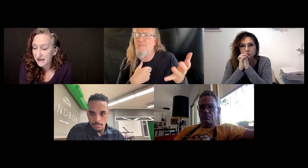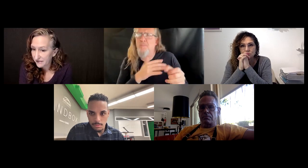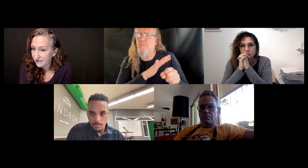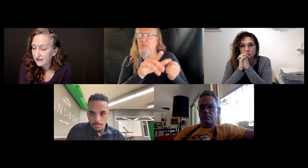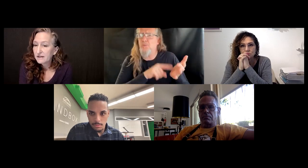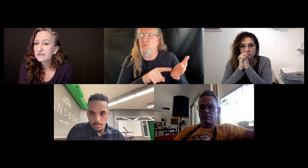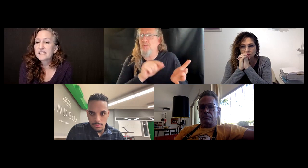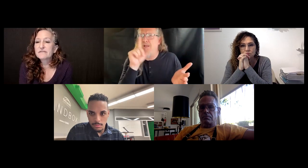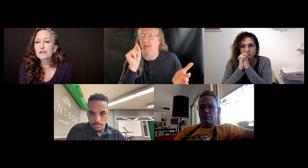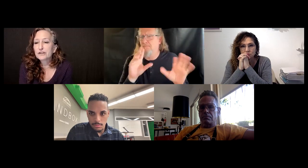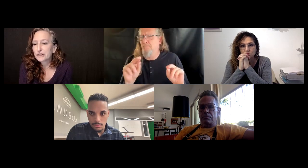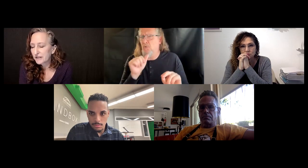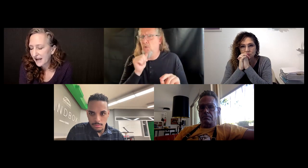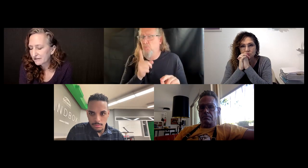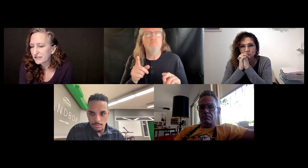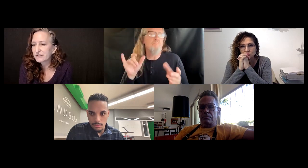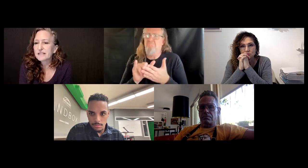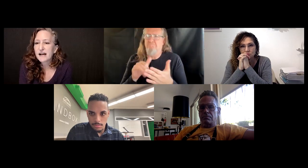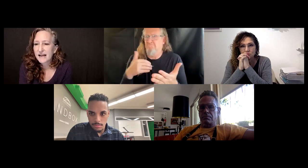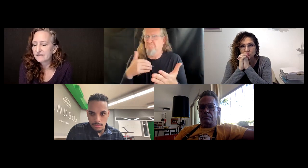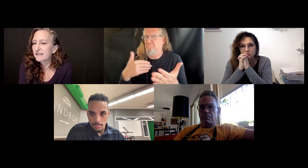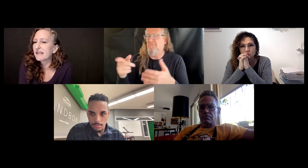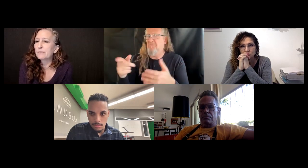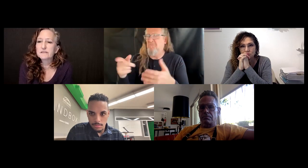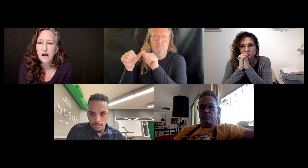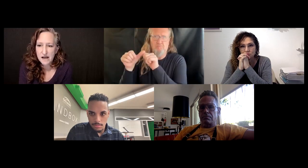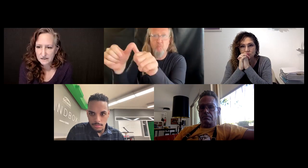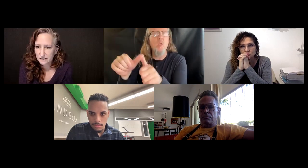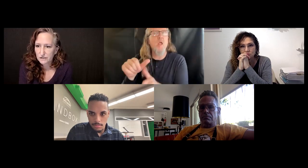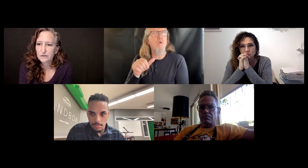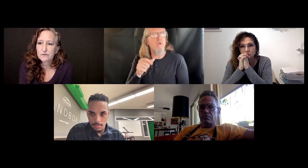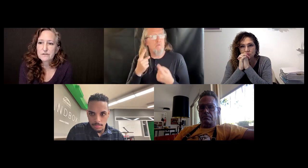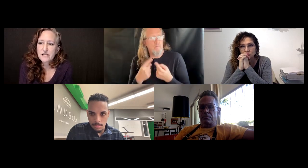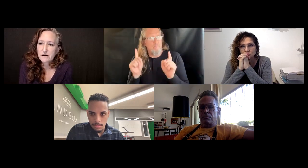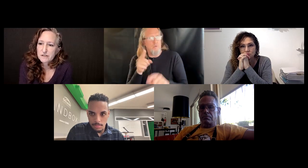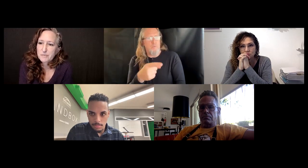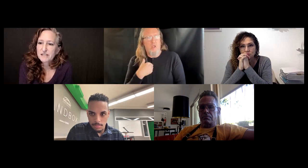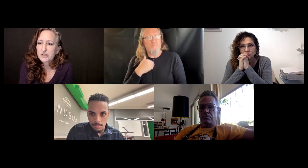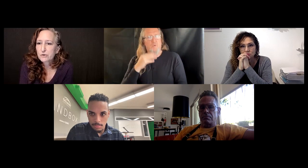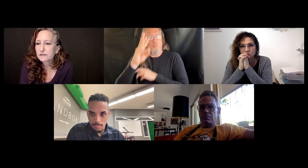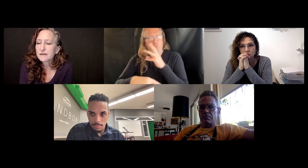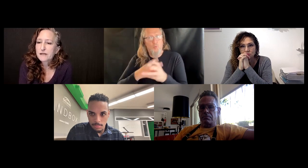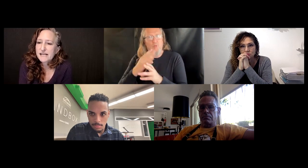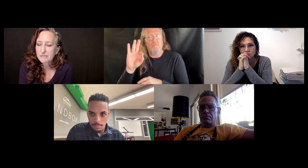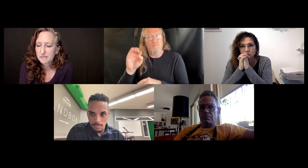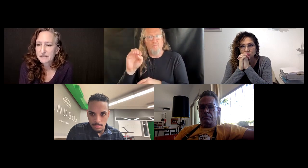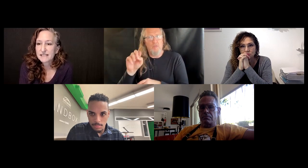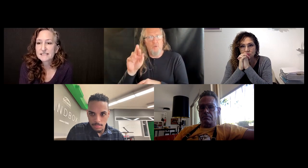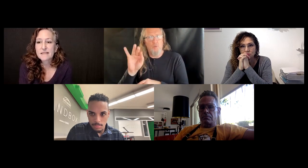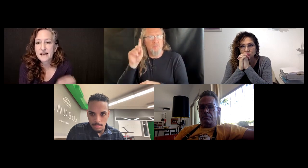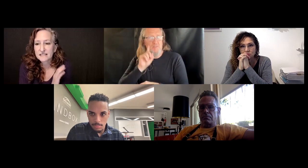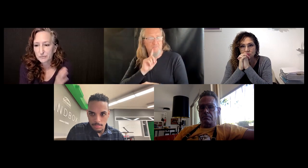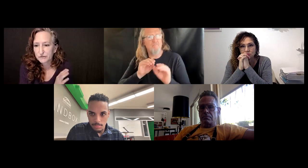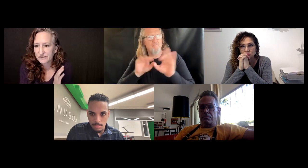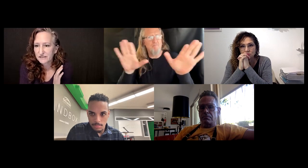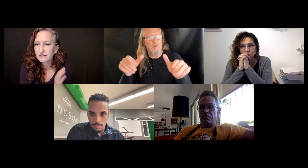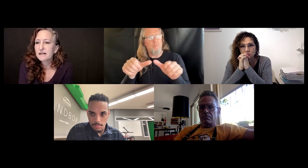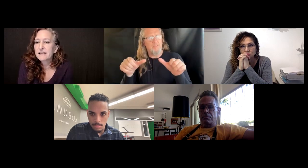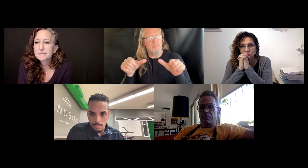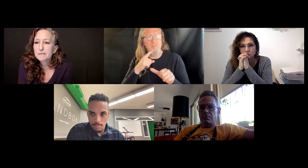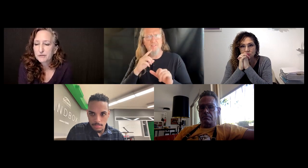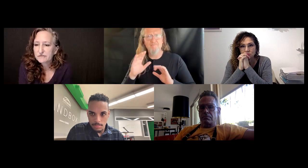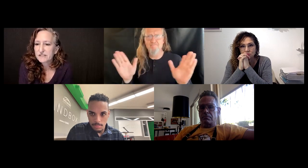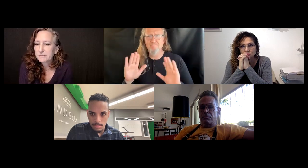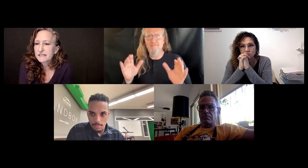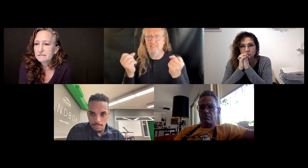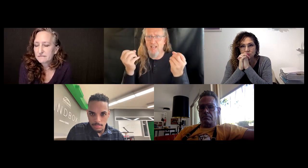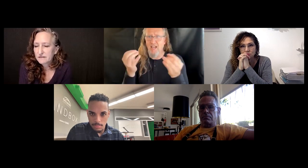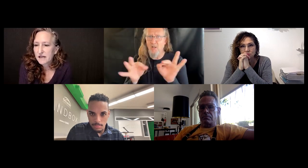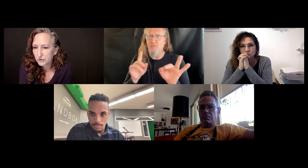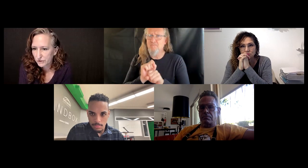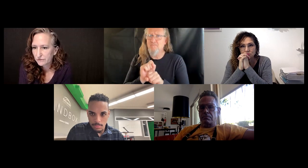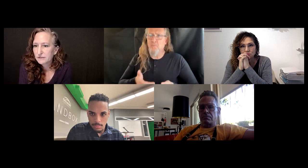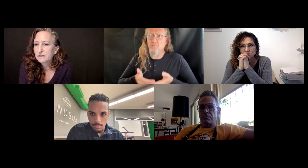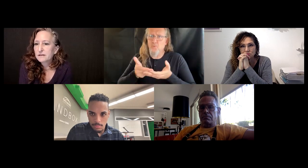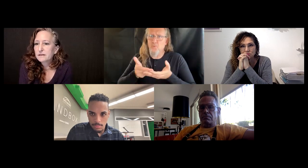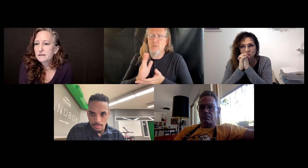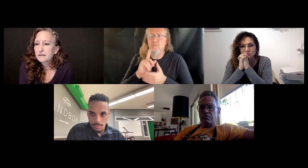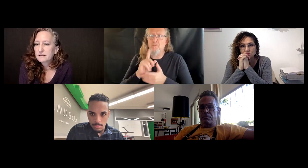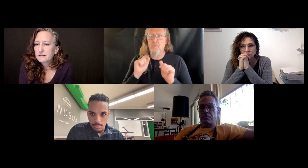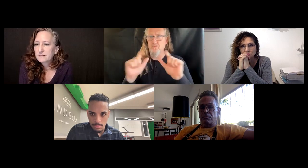Use their speech or lip reading capabilities, and that has been proven to be untrue